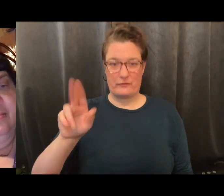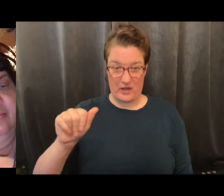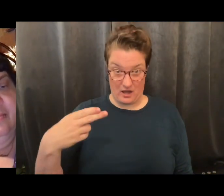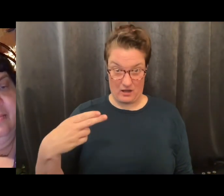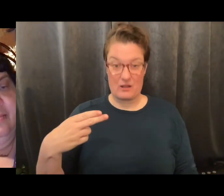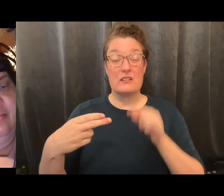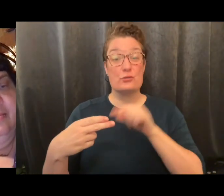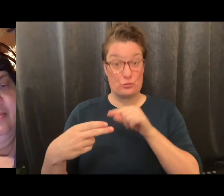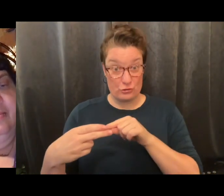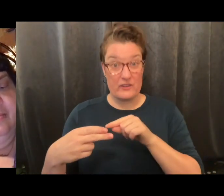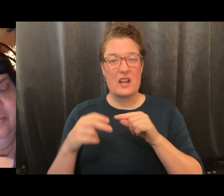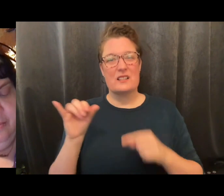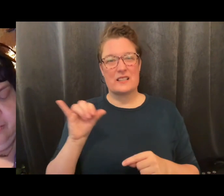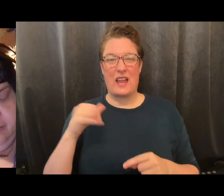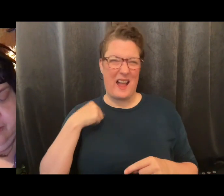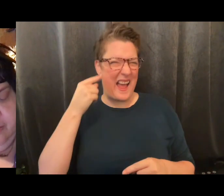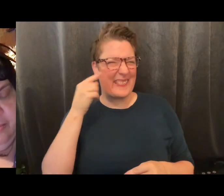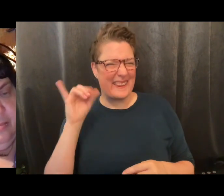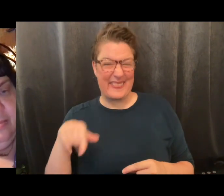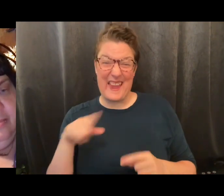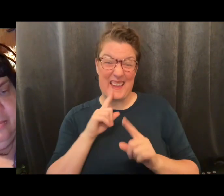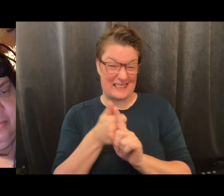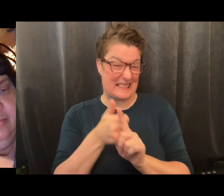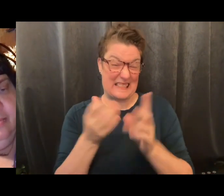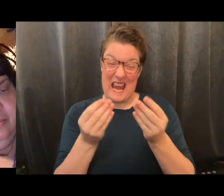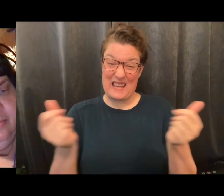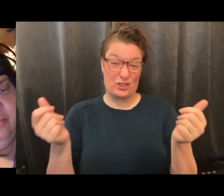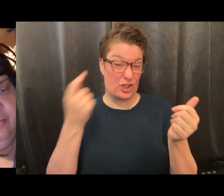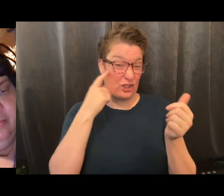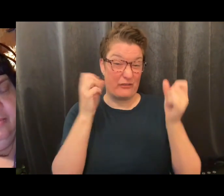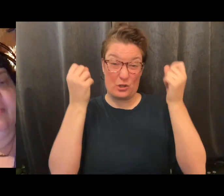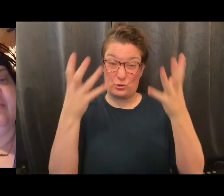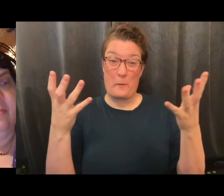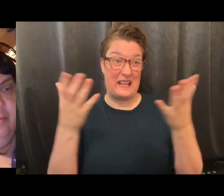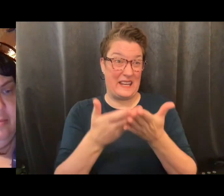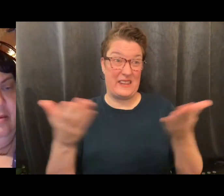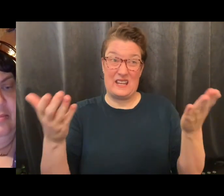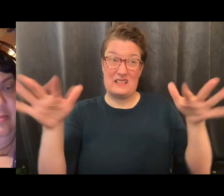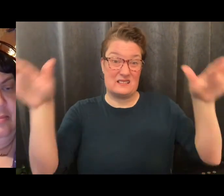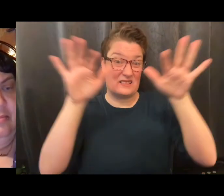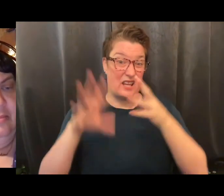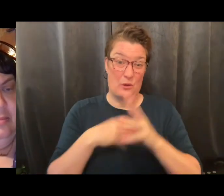that's like the answer to so much right now, that being accountable about, the